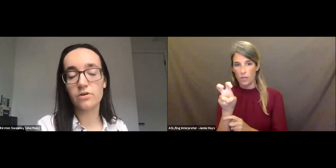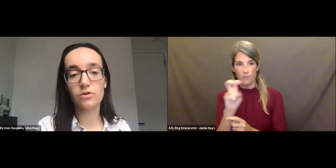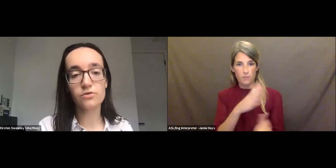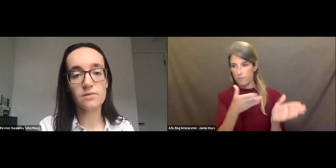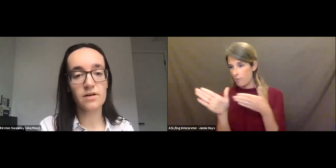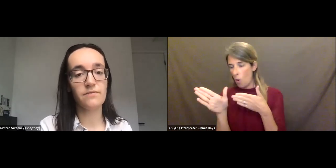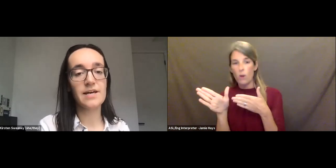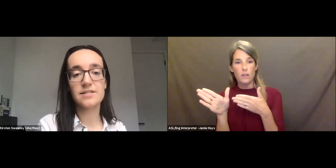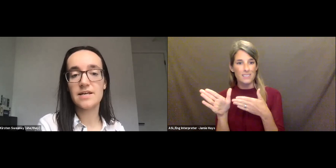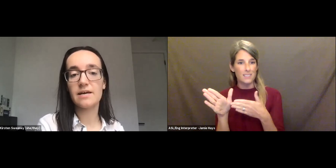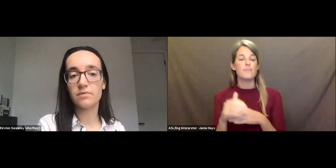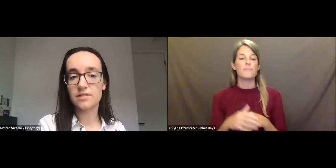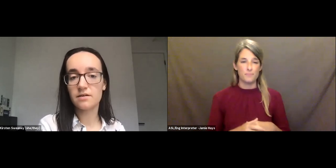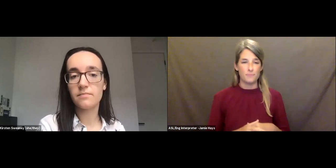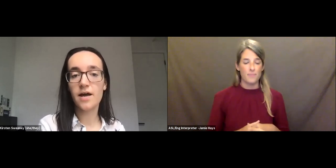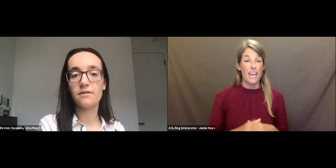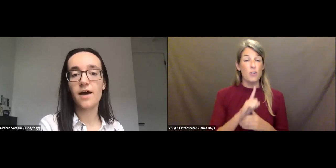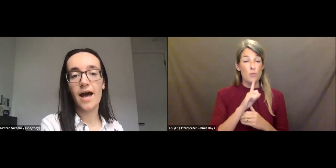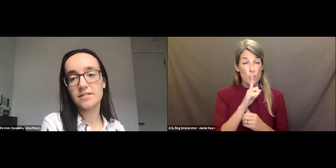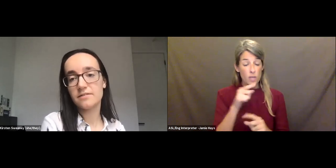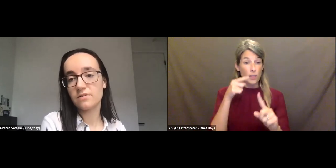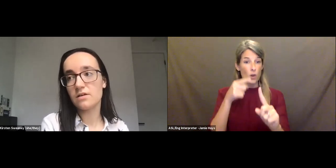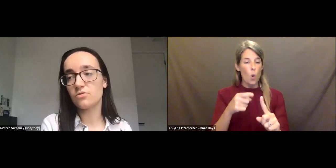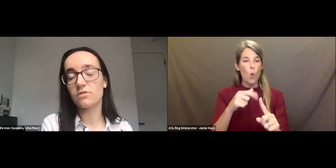or inclusion, but of anti-ableism, and actively sort